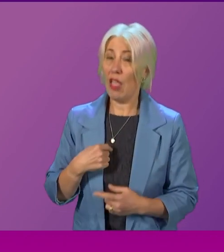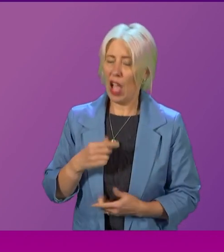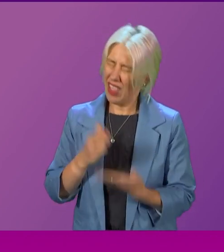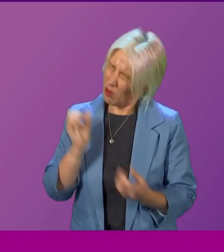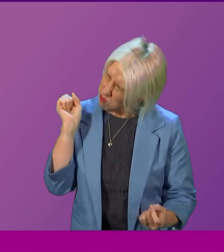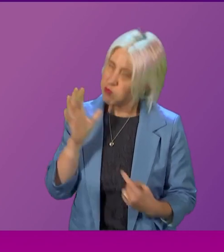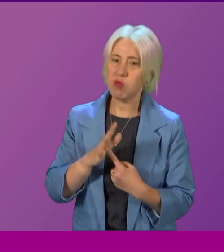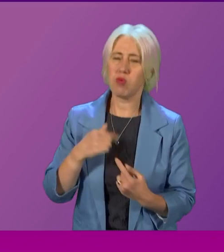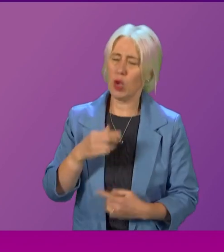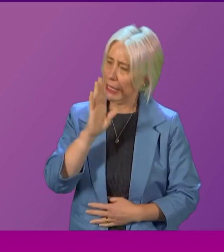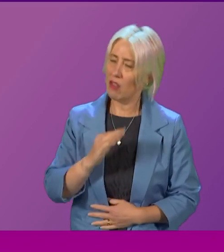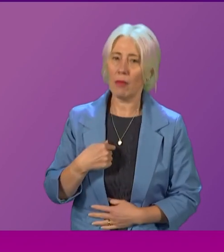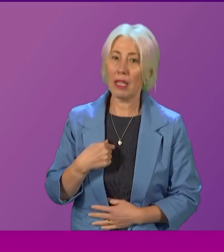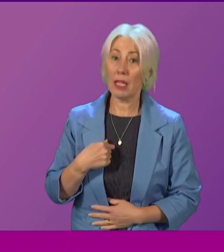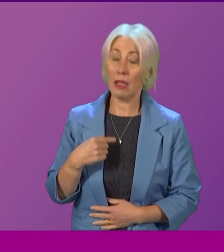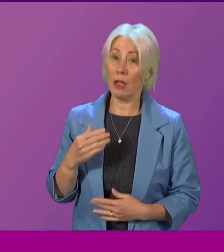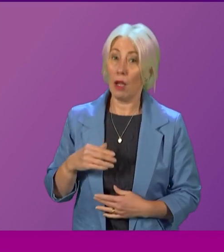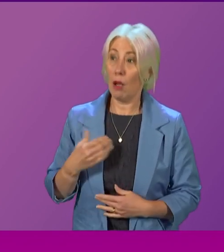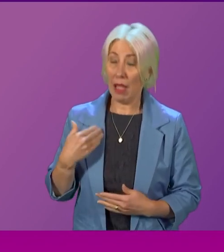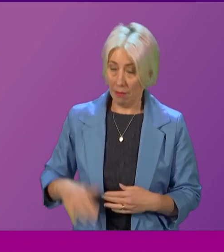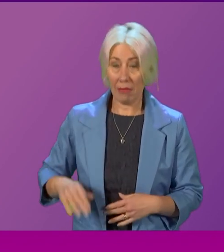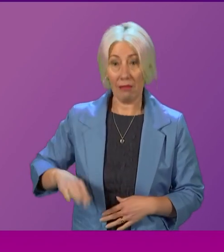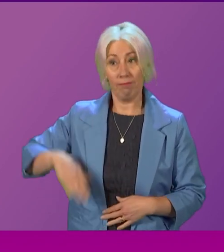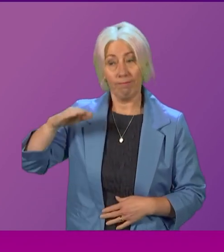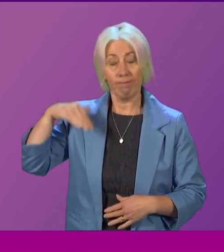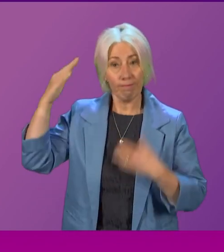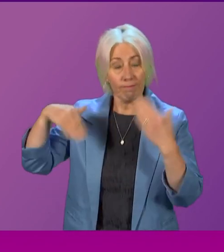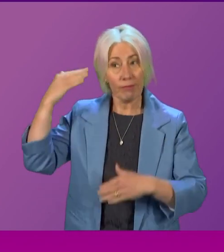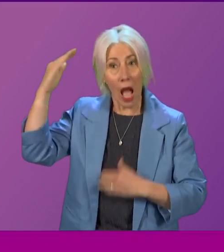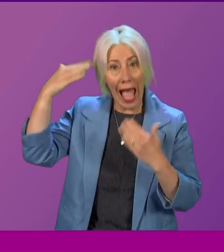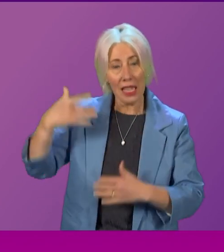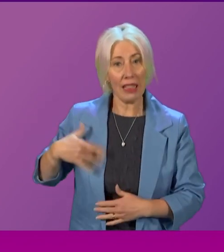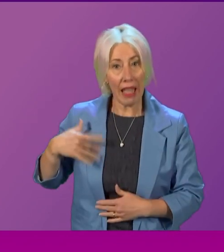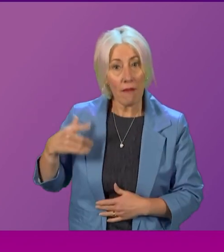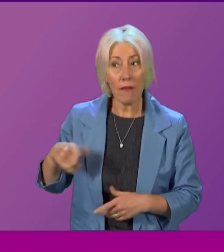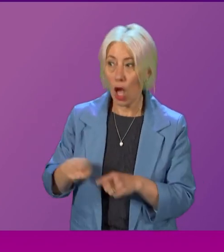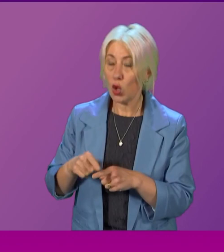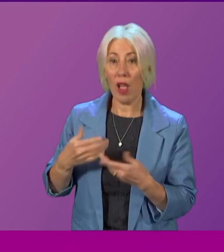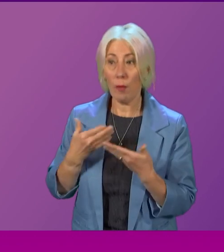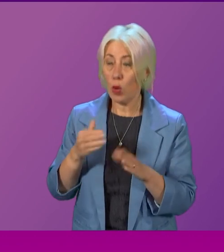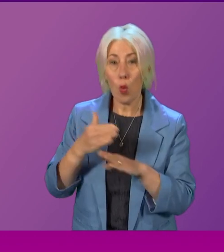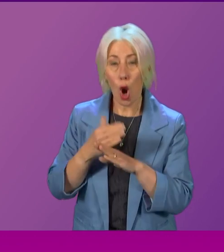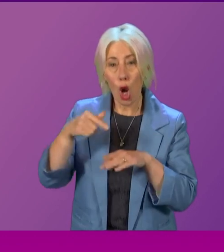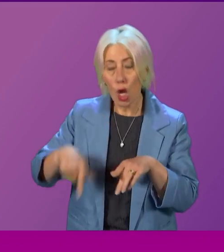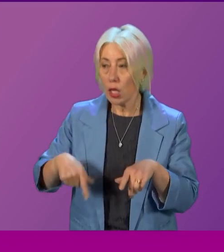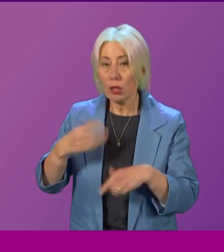I have spent much of my adult life and all of my years in public office seeking, along